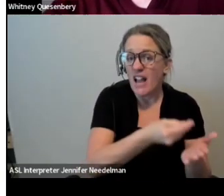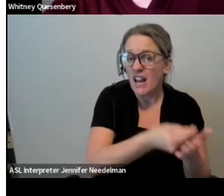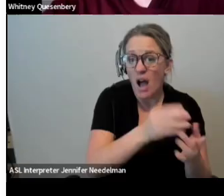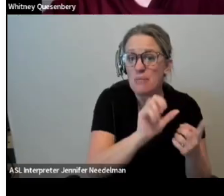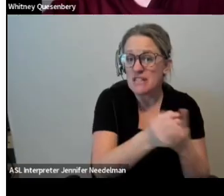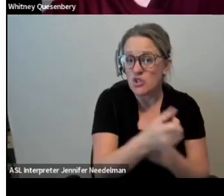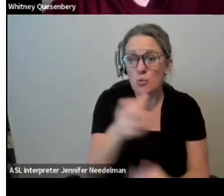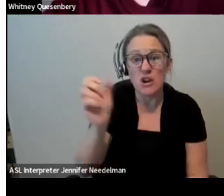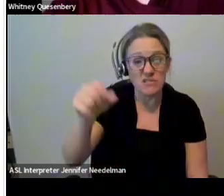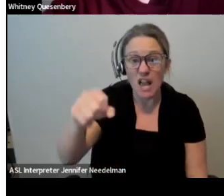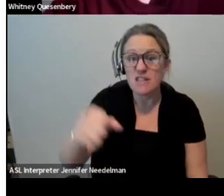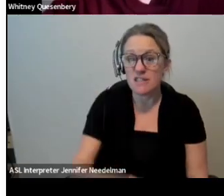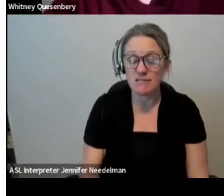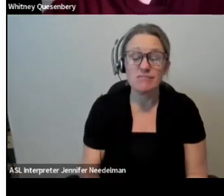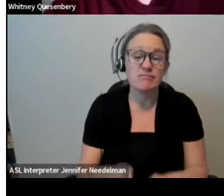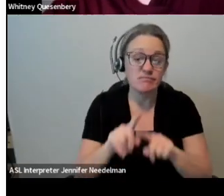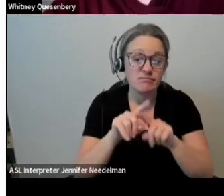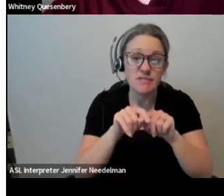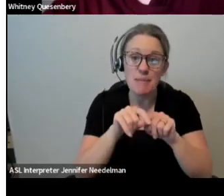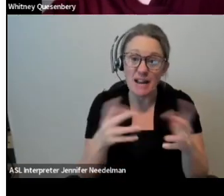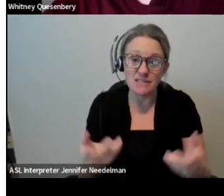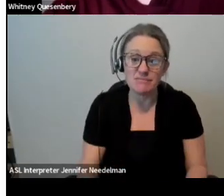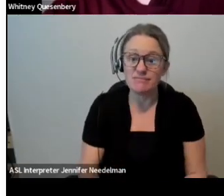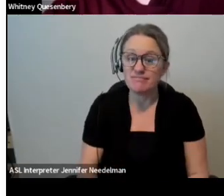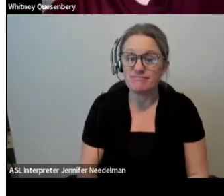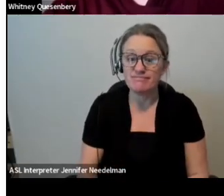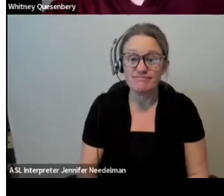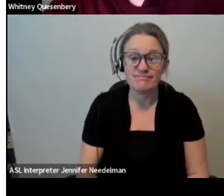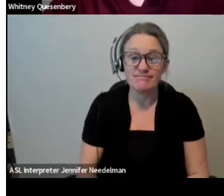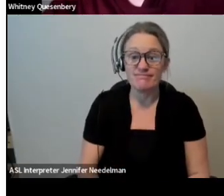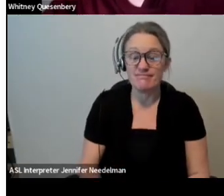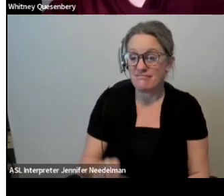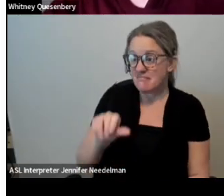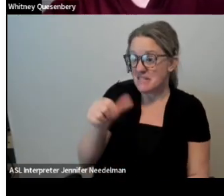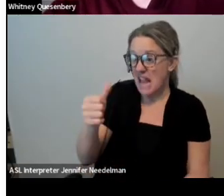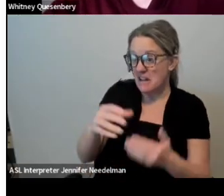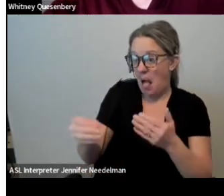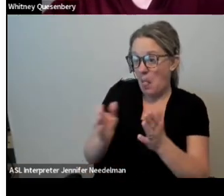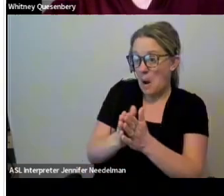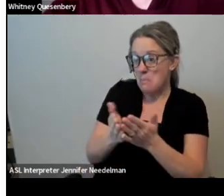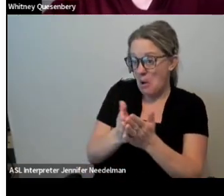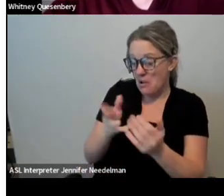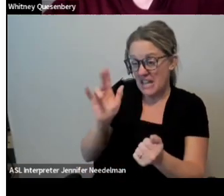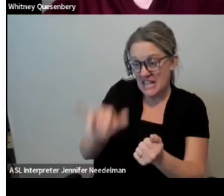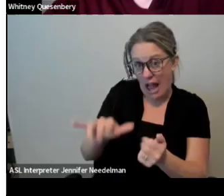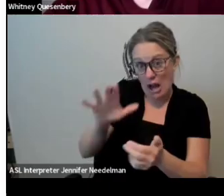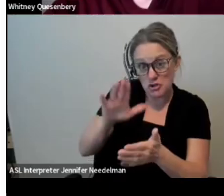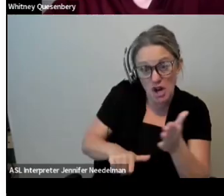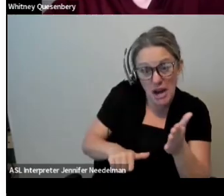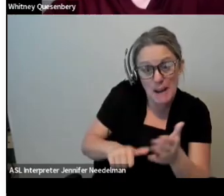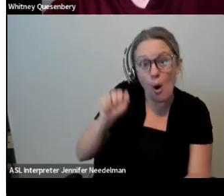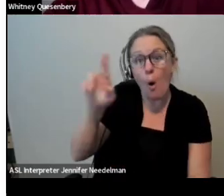depending, I mean, is a $10 book, a cheap book or an expensive book, something you'd have to think about if you were a book seller.